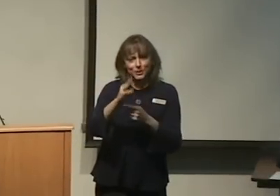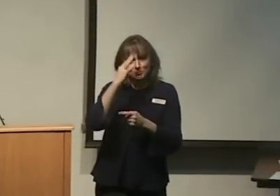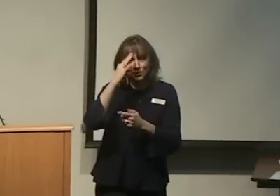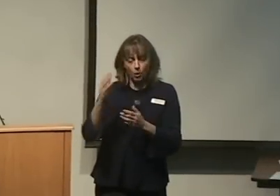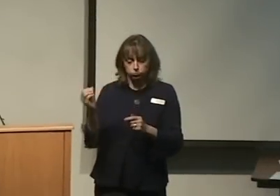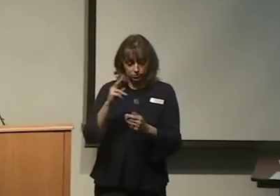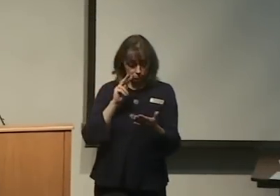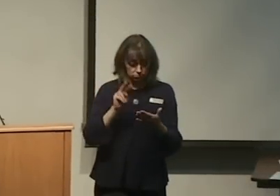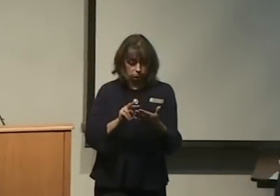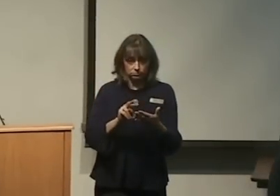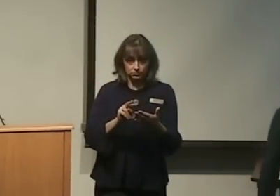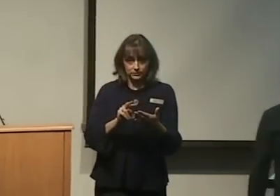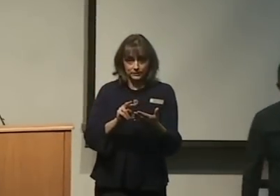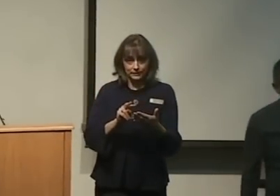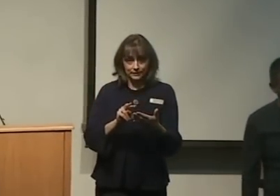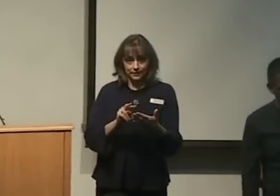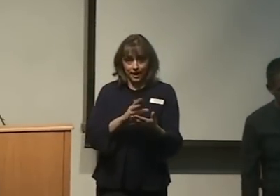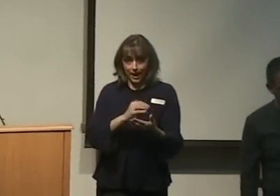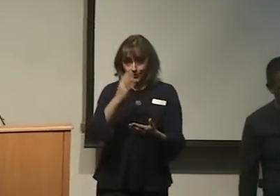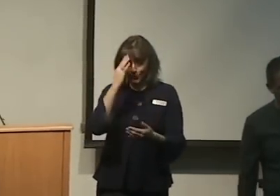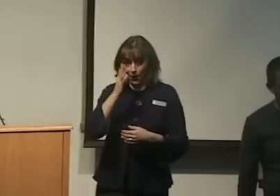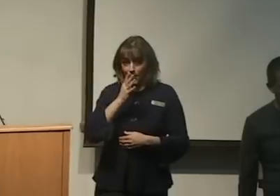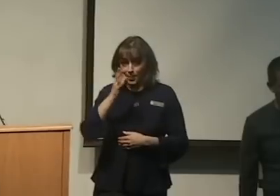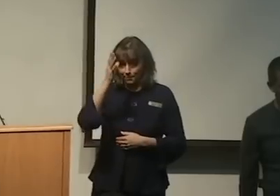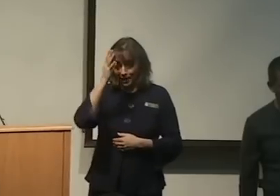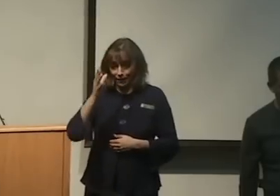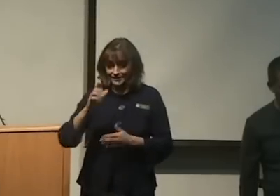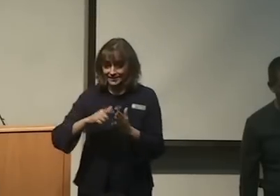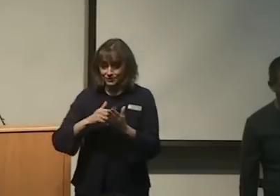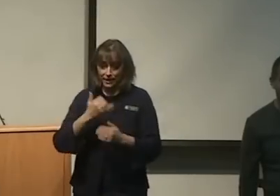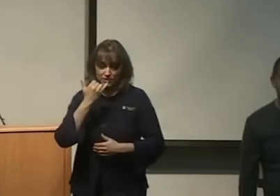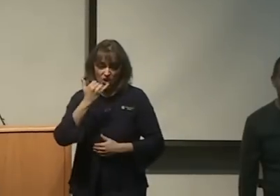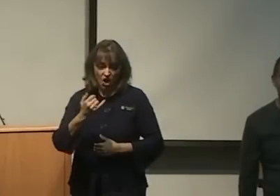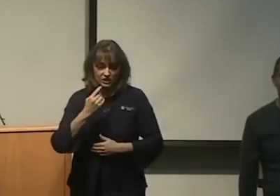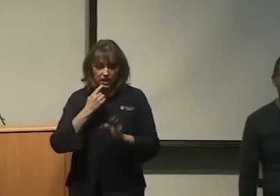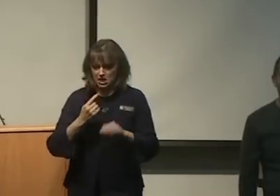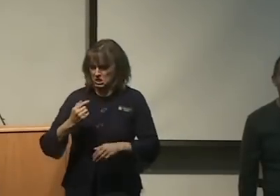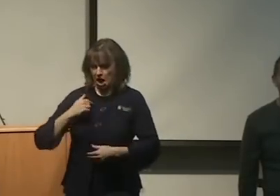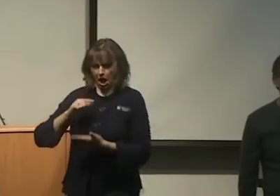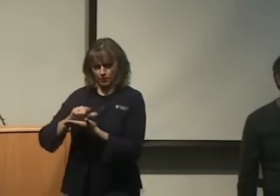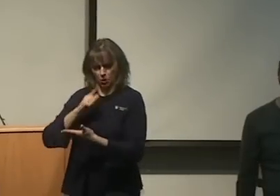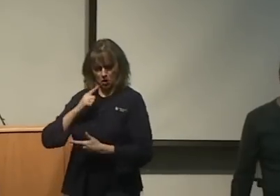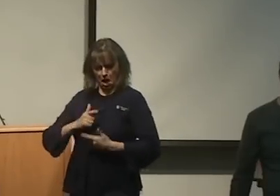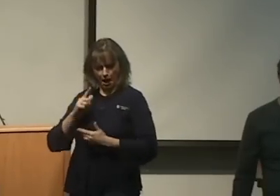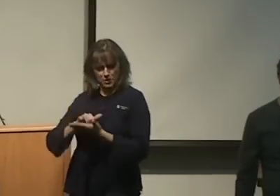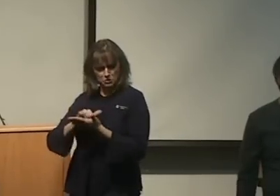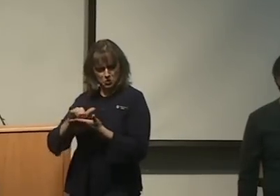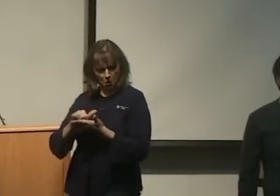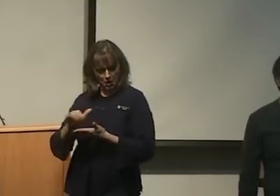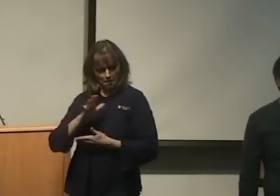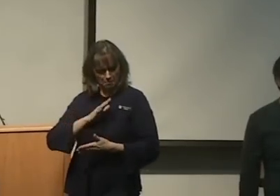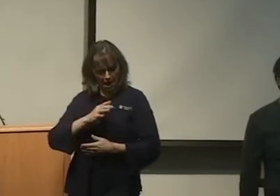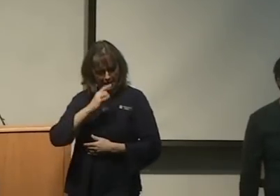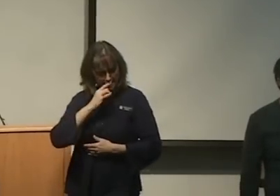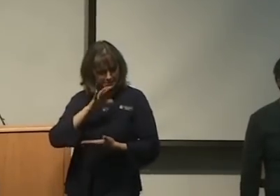and I now this paper deserves an A because I helped edit it. You've heard that. They did that on Skype.